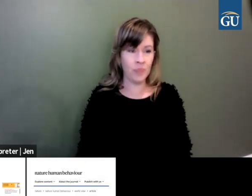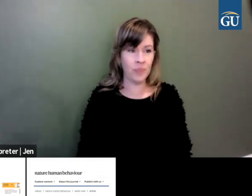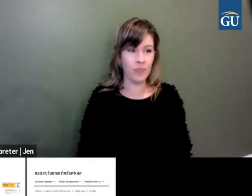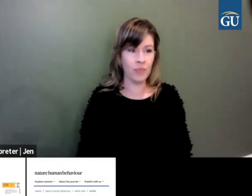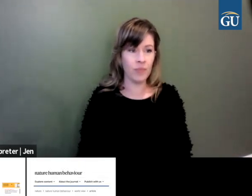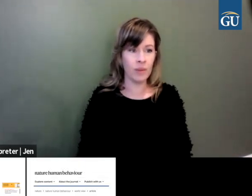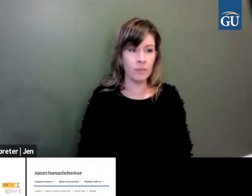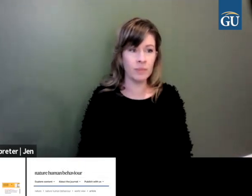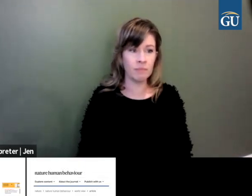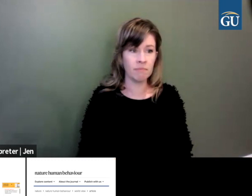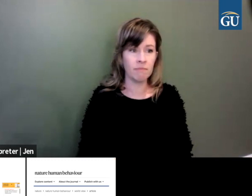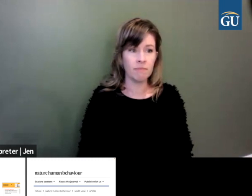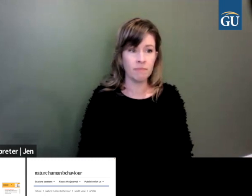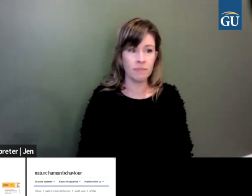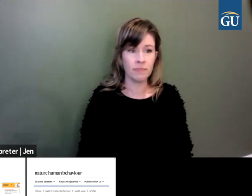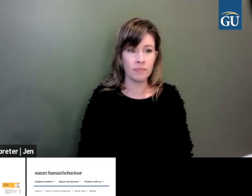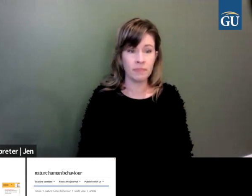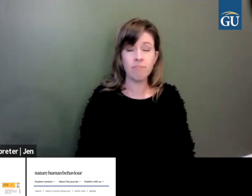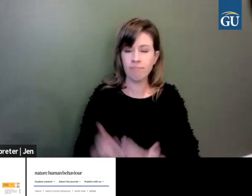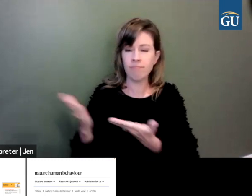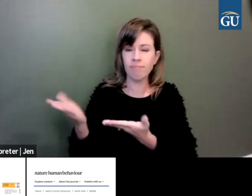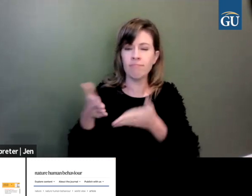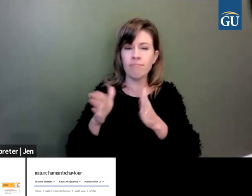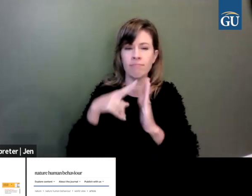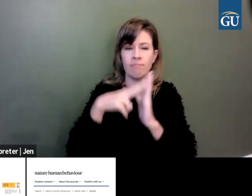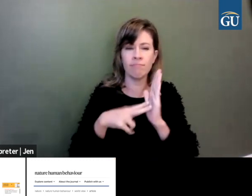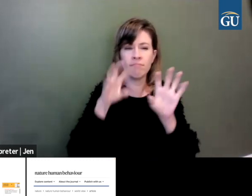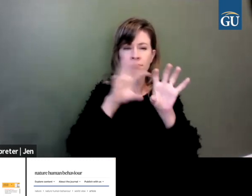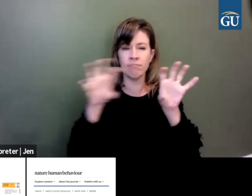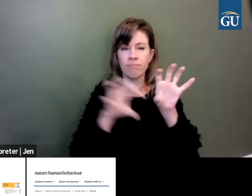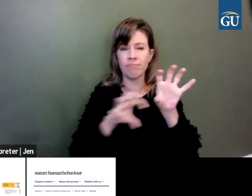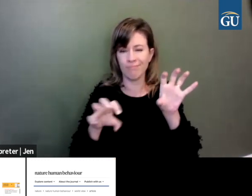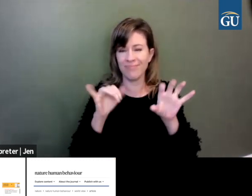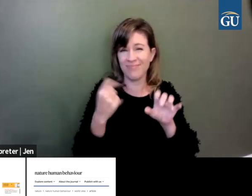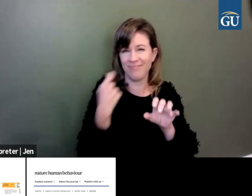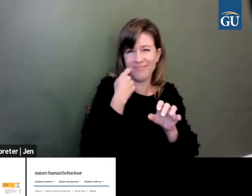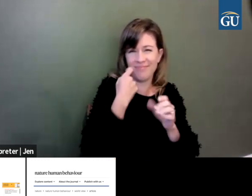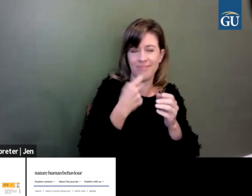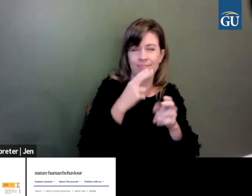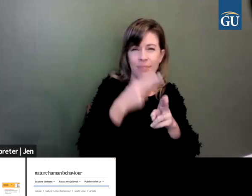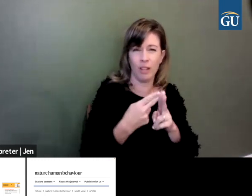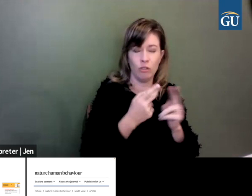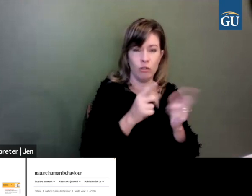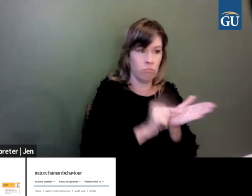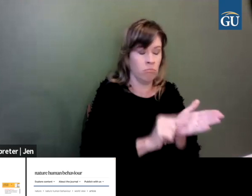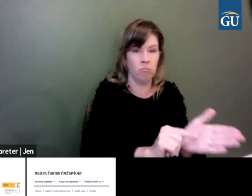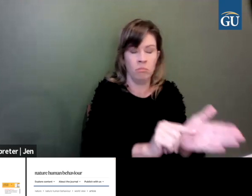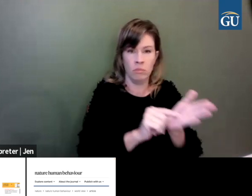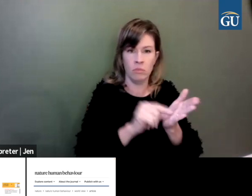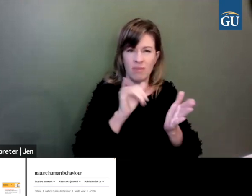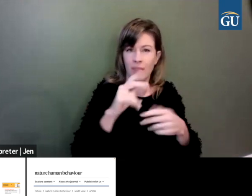And here I have a slide of kind of what I was talking about with the evidence of this flurry of publications